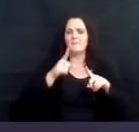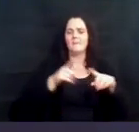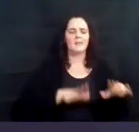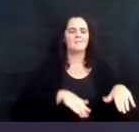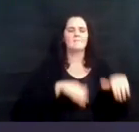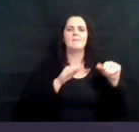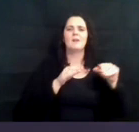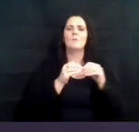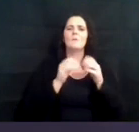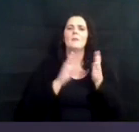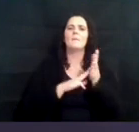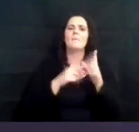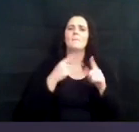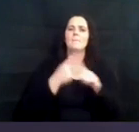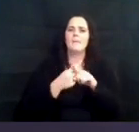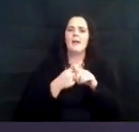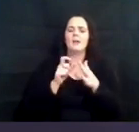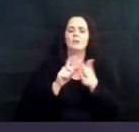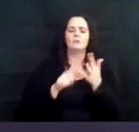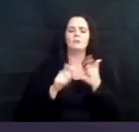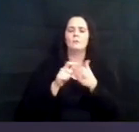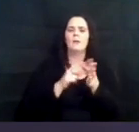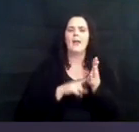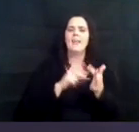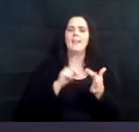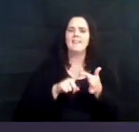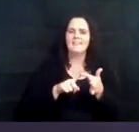Max Dupain, sharing a studio with Max Dupain.